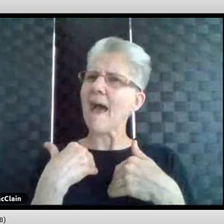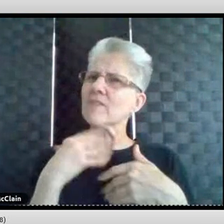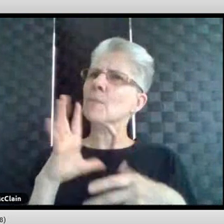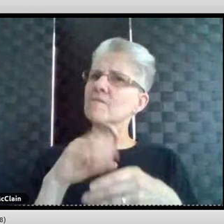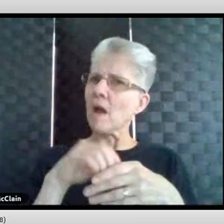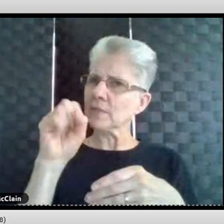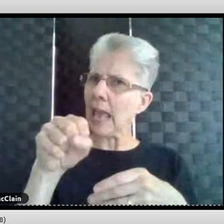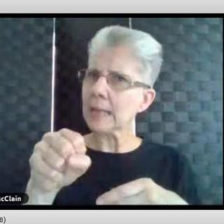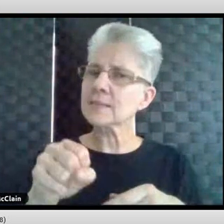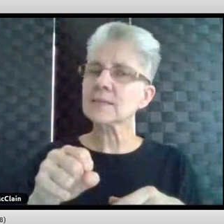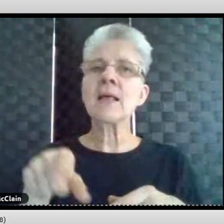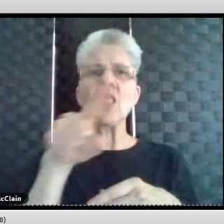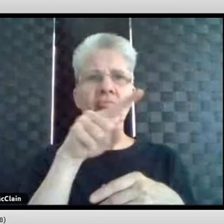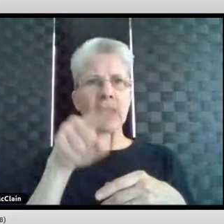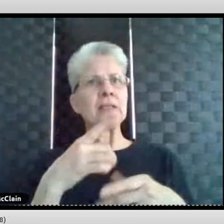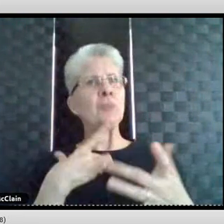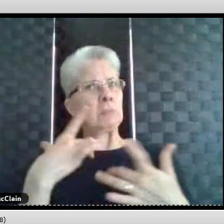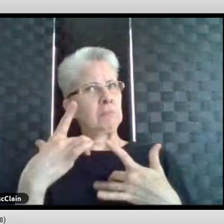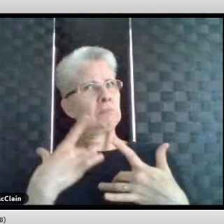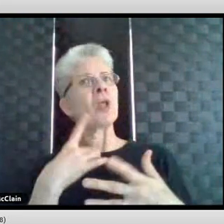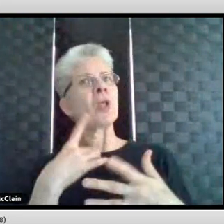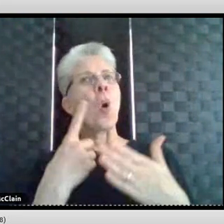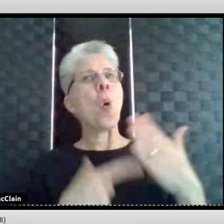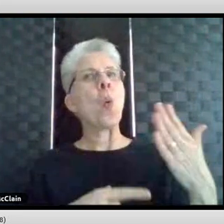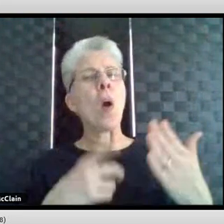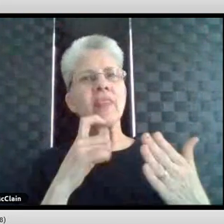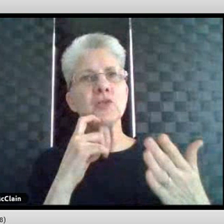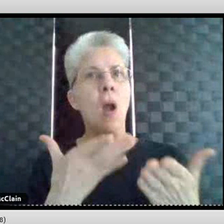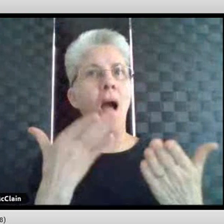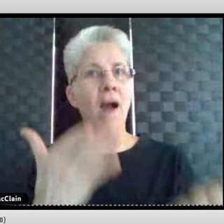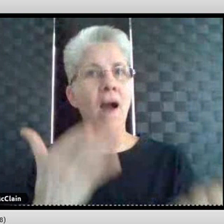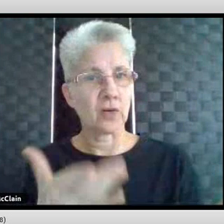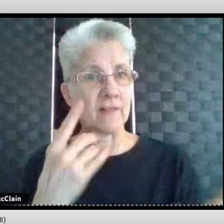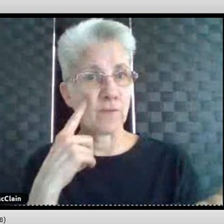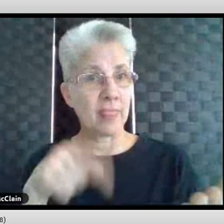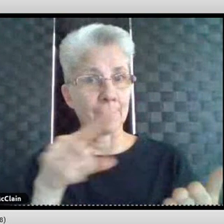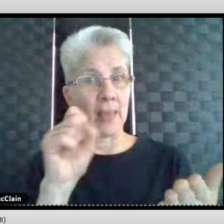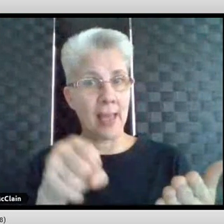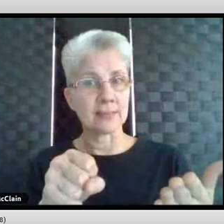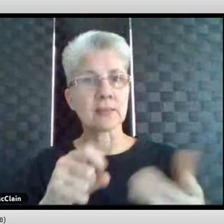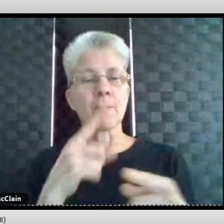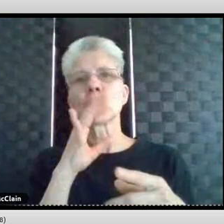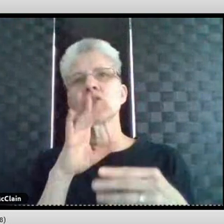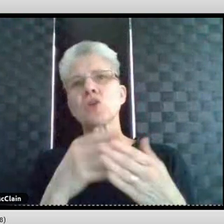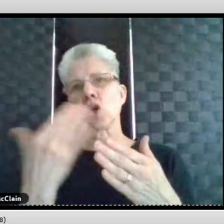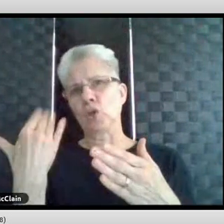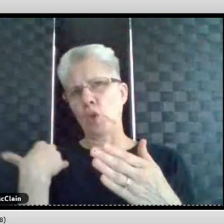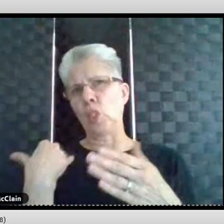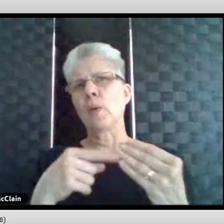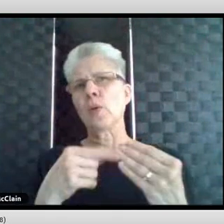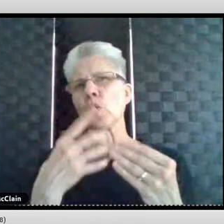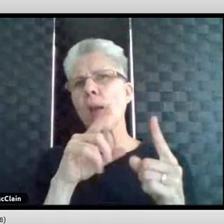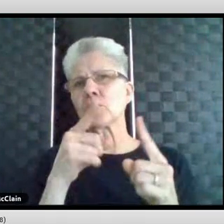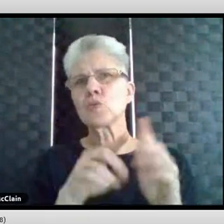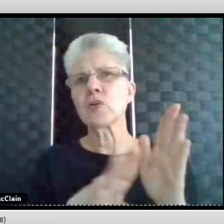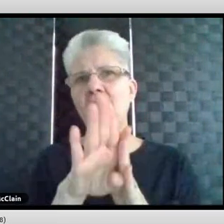They need to care about the fact that you're offering this for them, because we talked earlier about you want to develop that loyalty, you want to develop